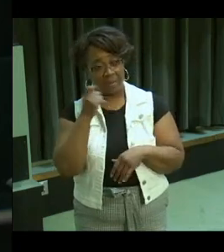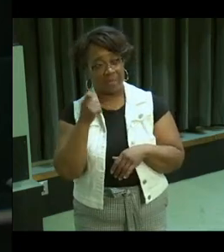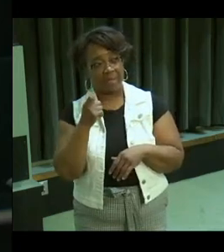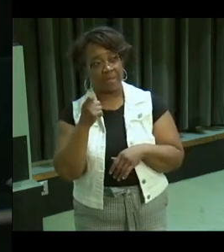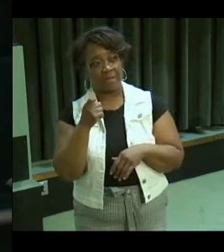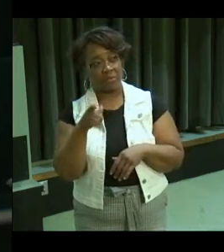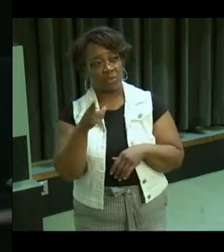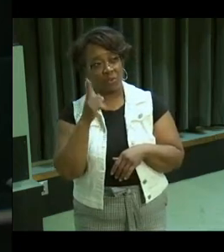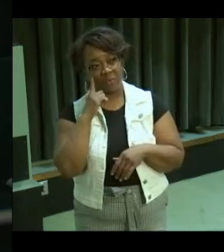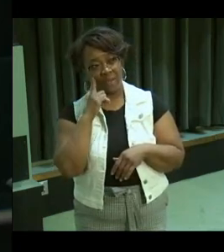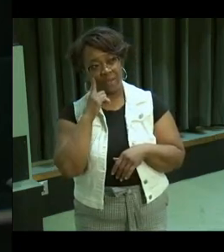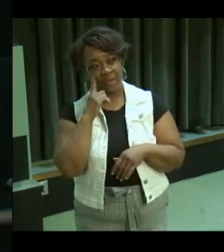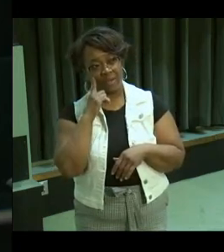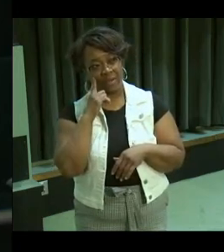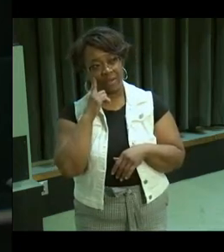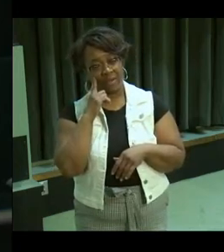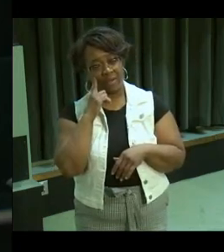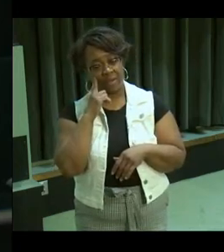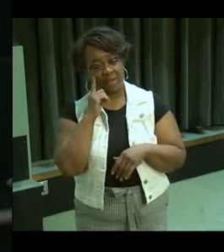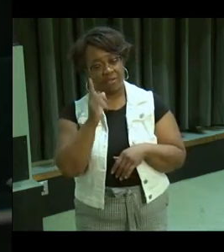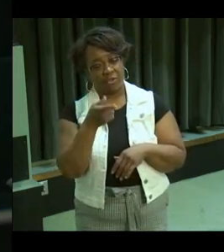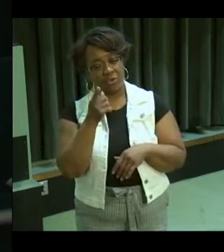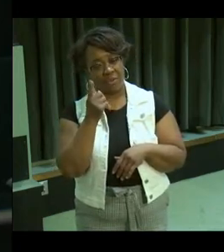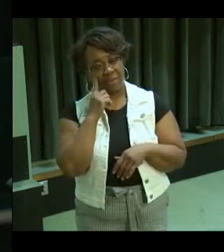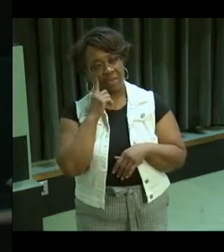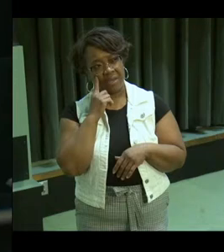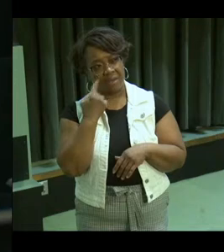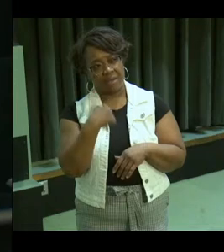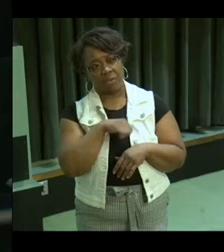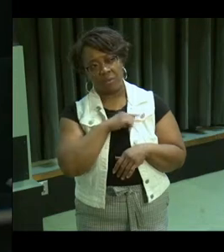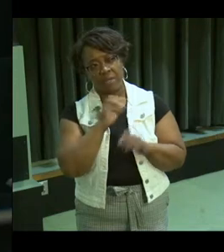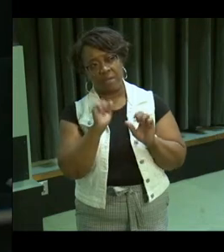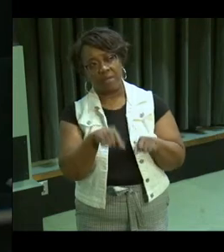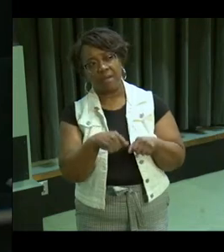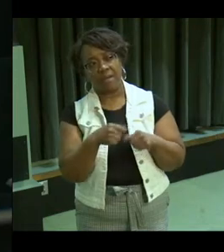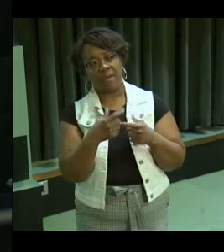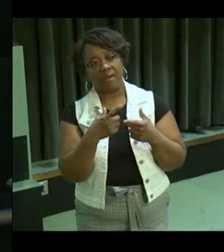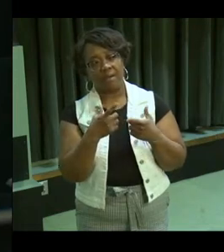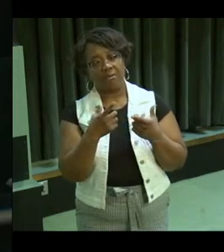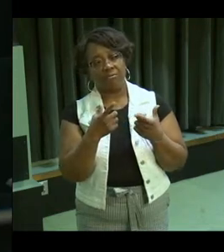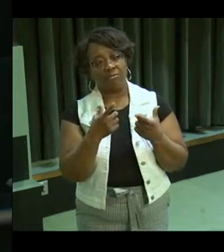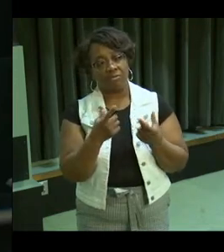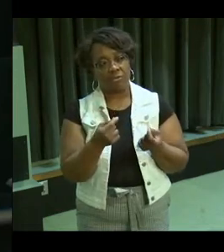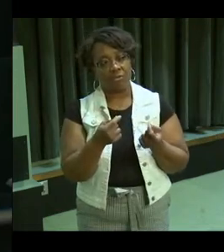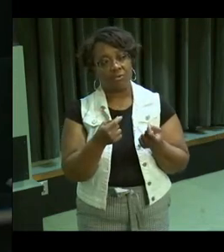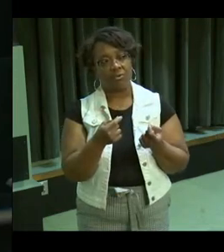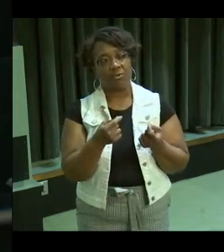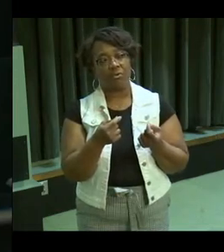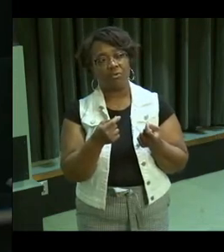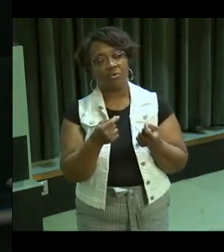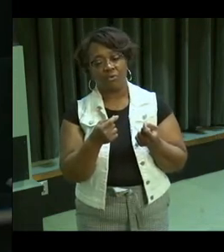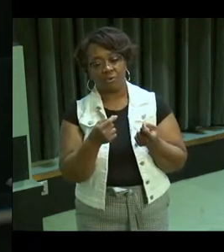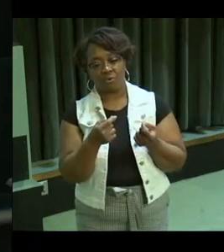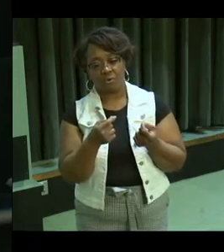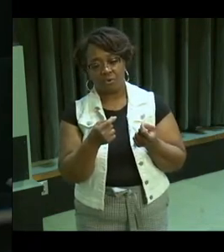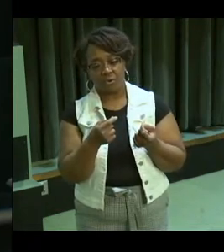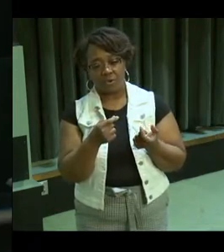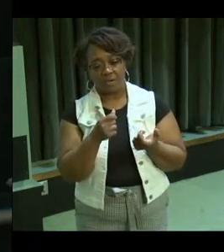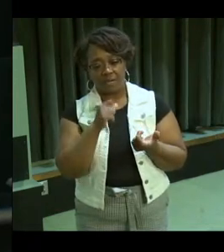do? You see that changing now? Because. And what what do you think? What do you think, we can